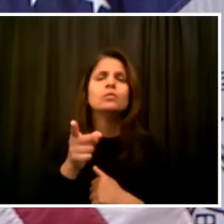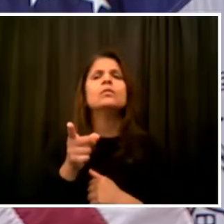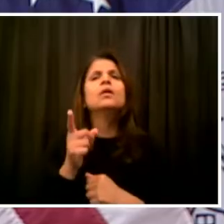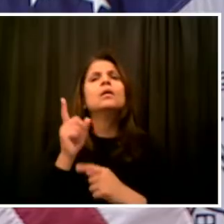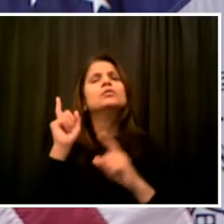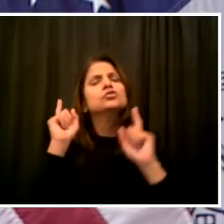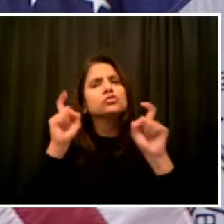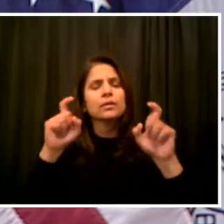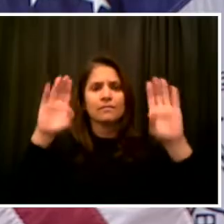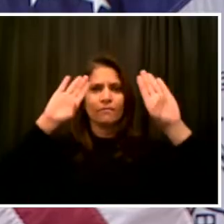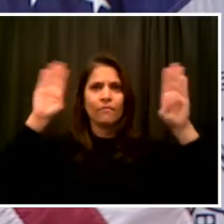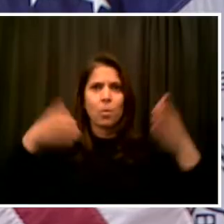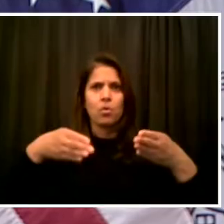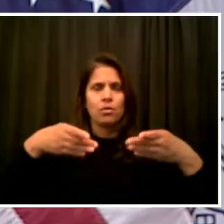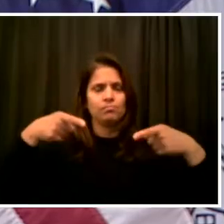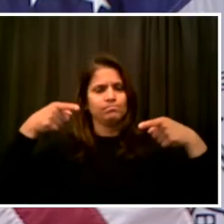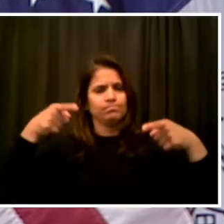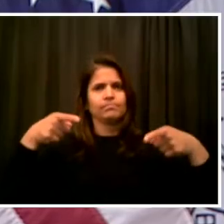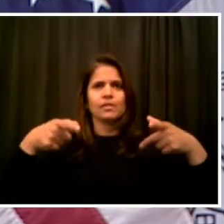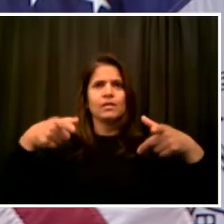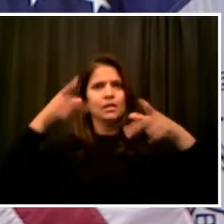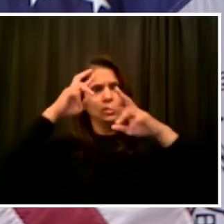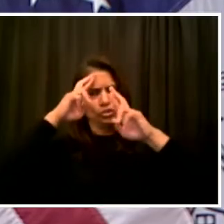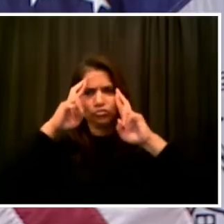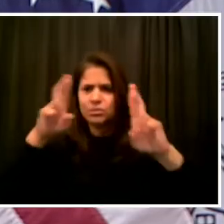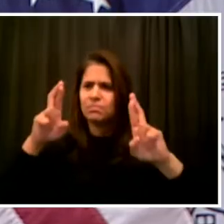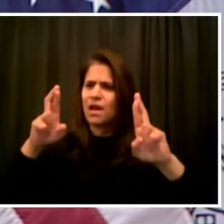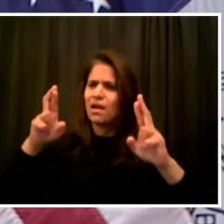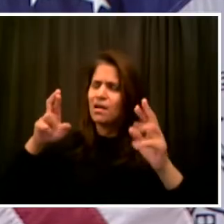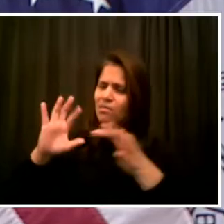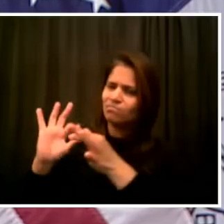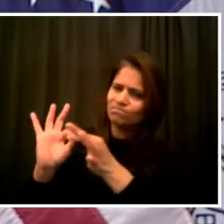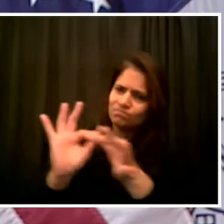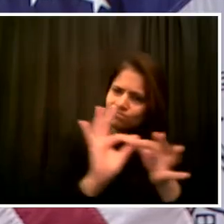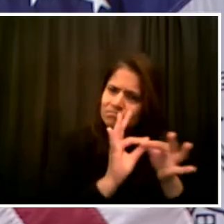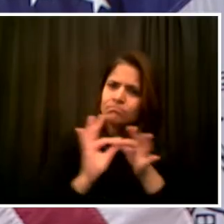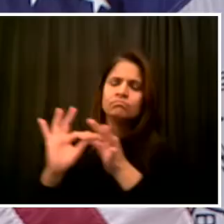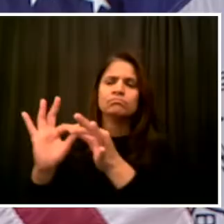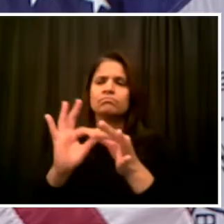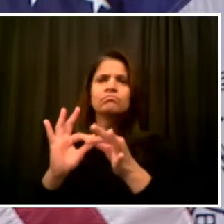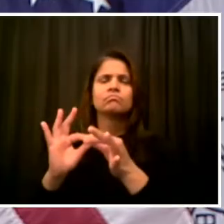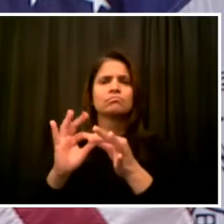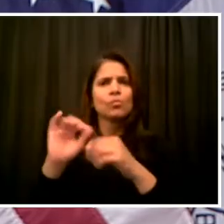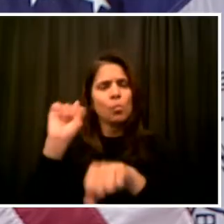NEEDS TO FOCUS ON TRYING TO IN THE MIDDLE OF THIS CRISIS BE RESPEFCTUAL ND T TRYOO WRK